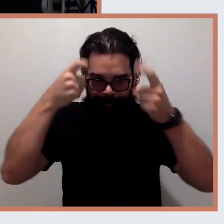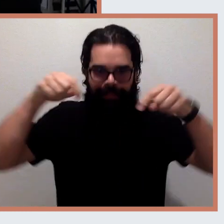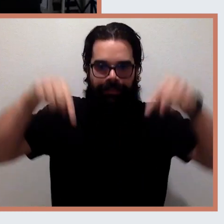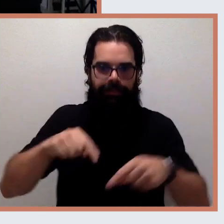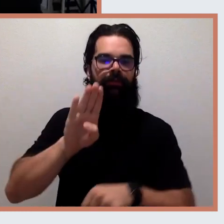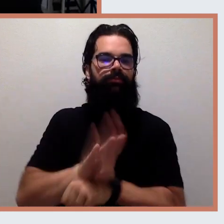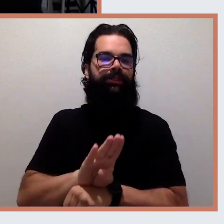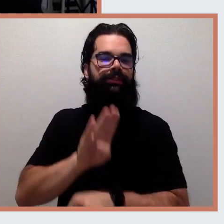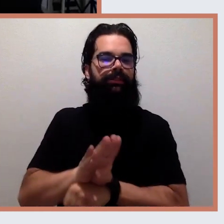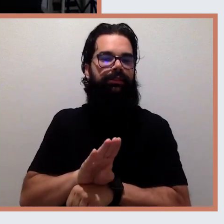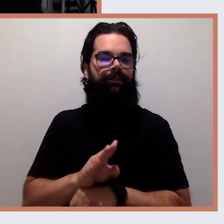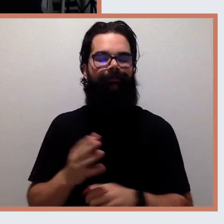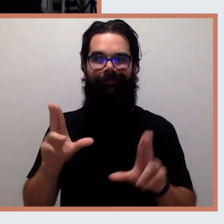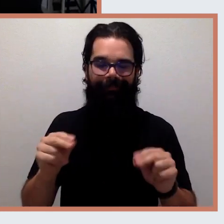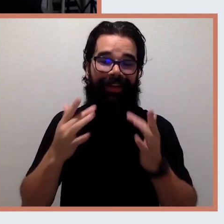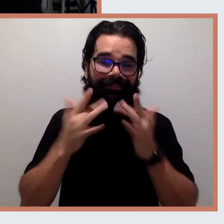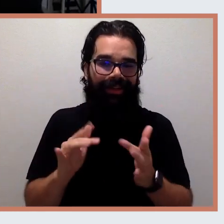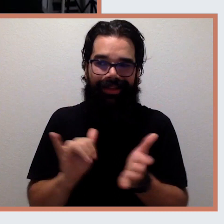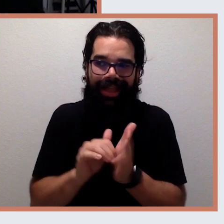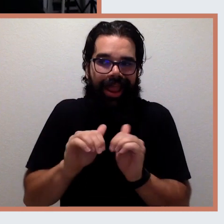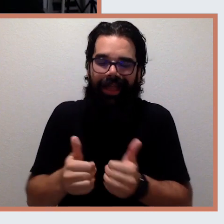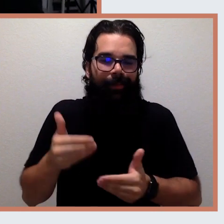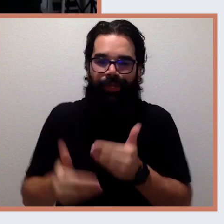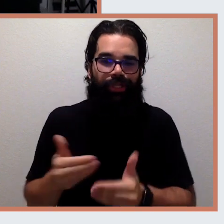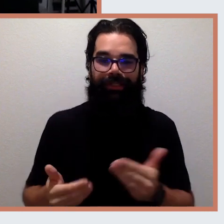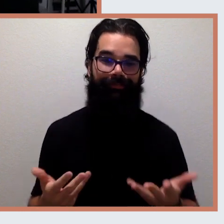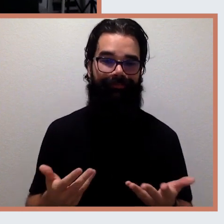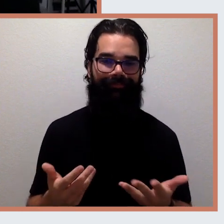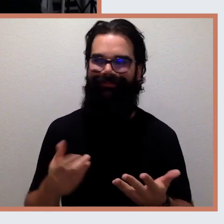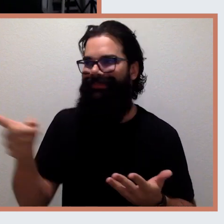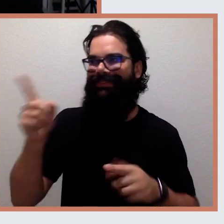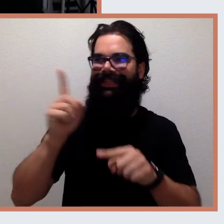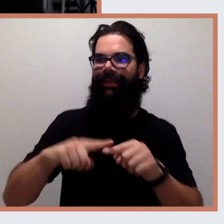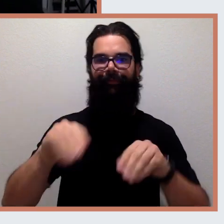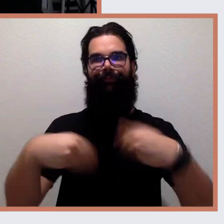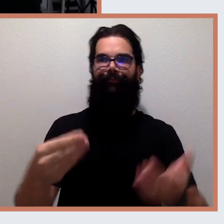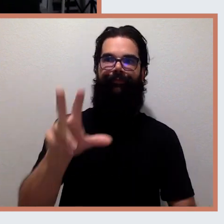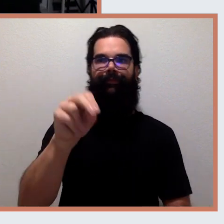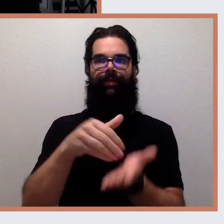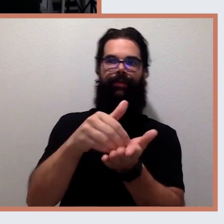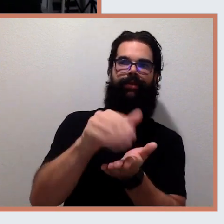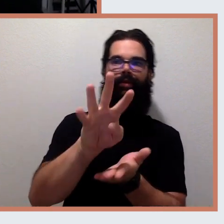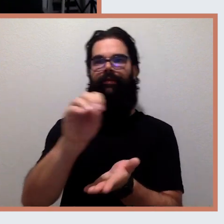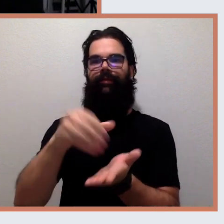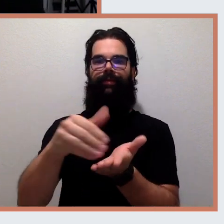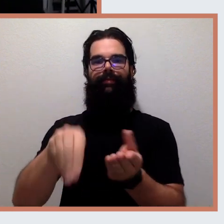But the producer in me is like, "Well, I understand, it's a business. It's unfortunate, but that's just the way it is.